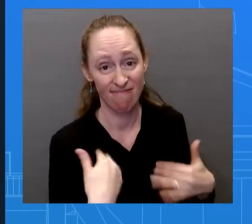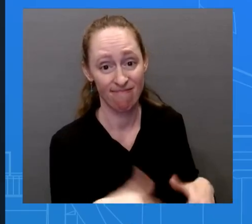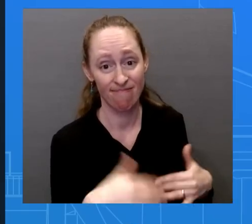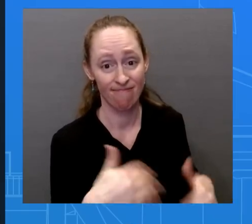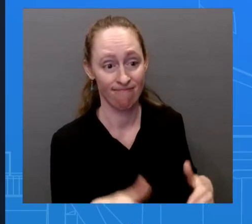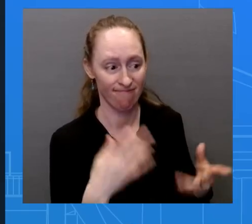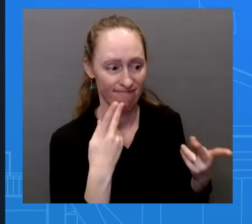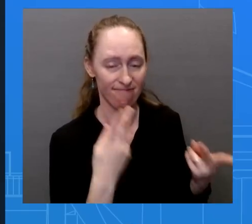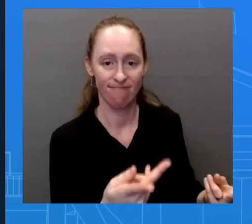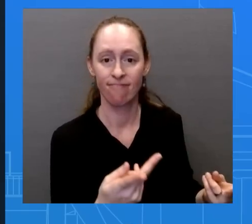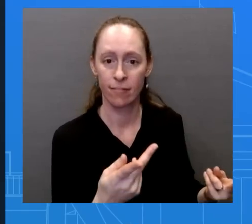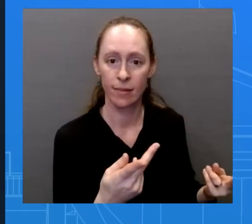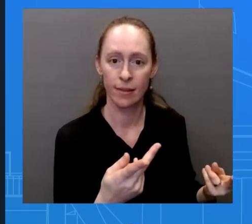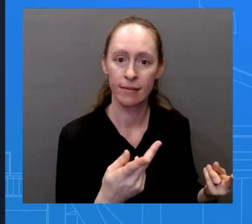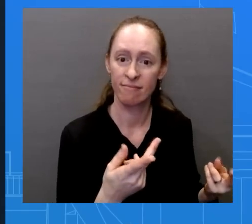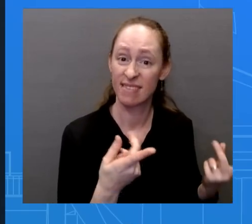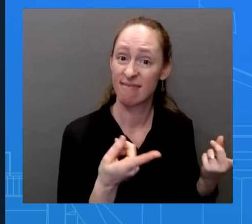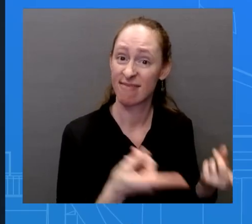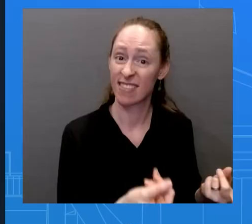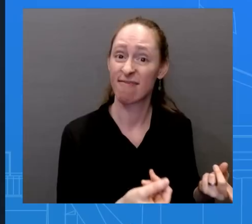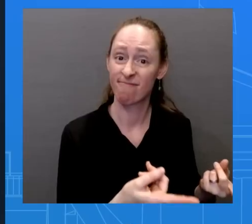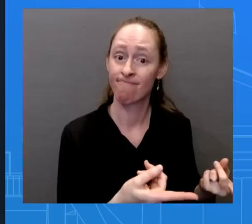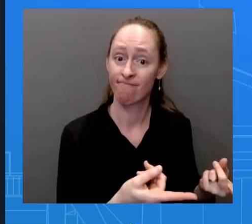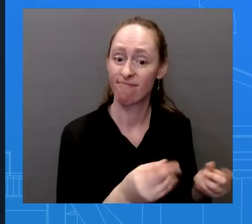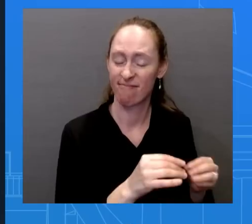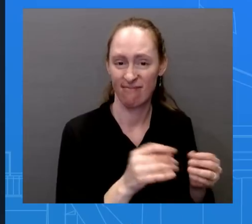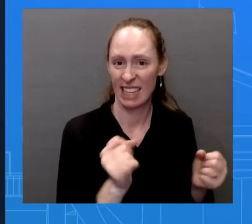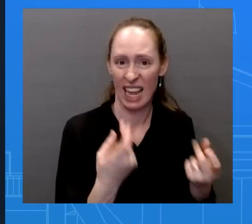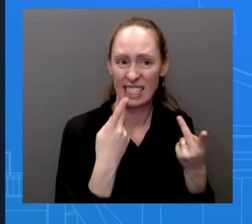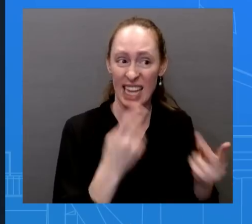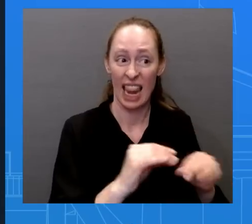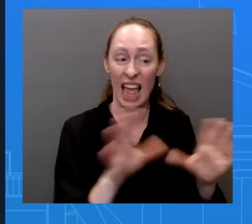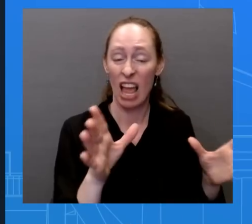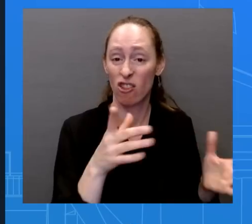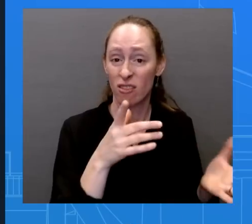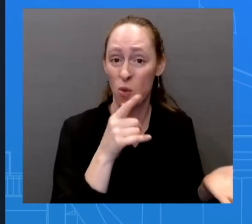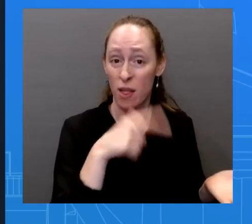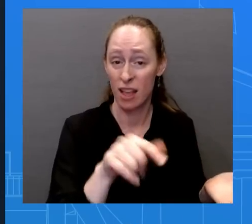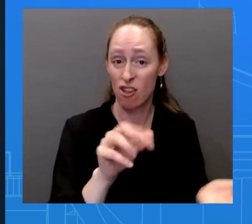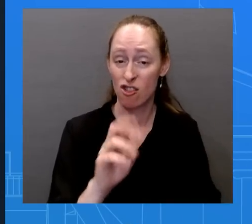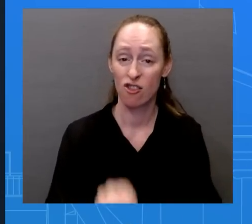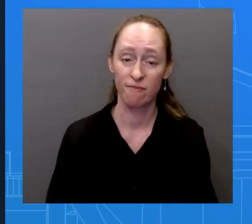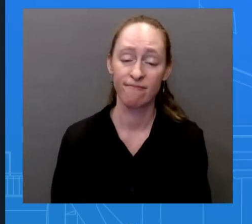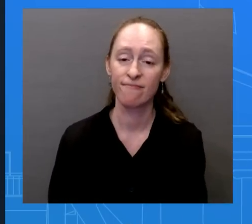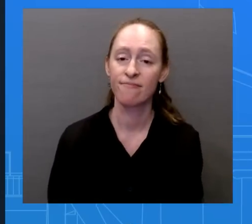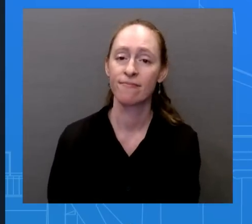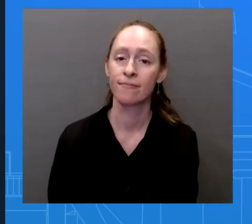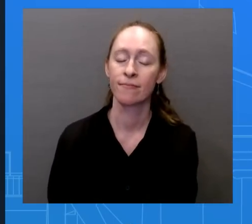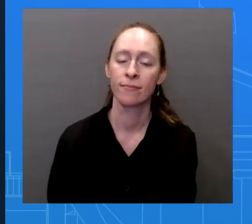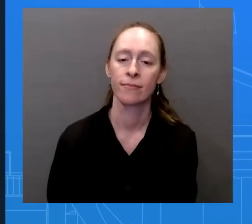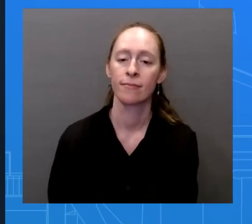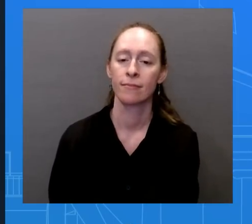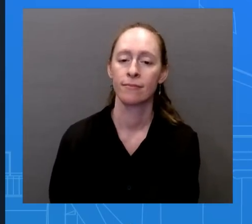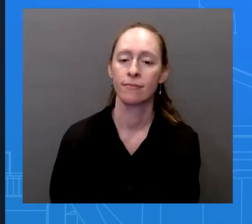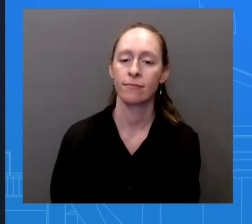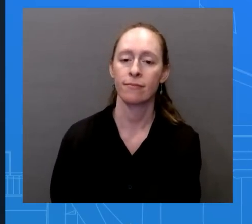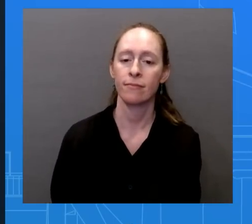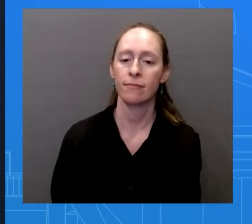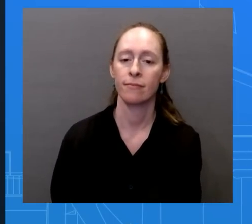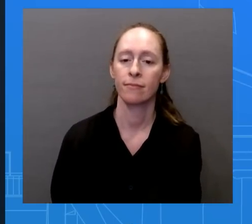The Press: Thanks, Karine. So the IMF cut global forecasts today and for the U.S. I'm wondering if that forecast matches